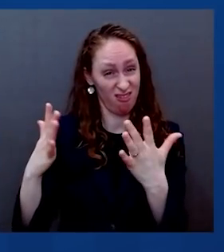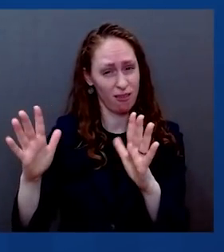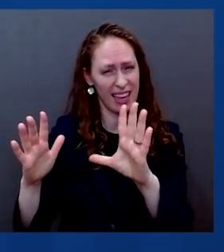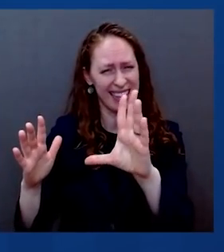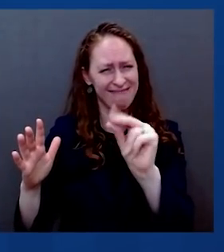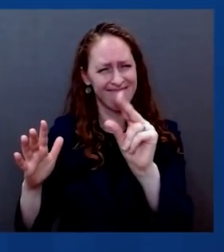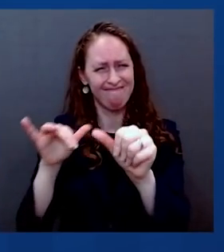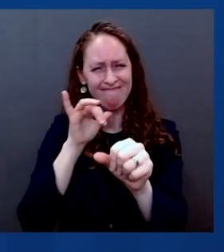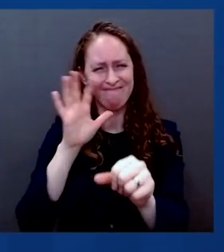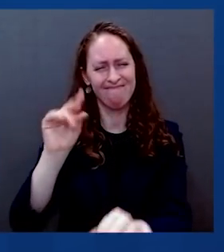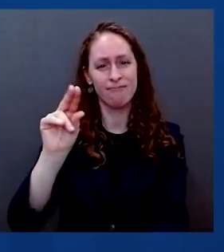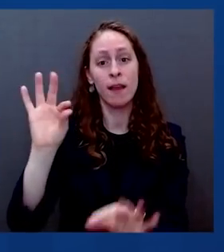and what he died for.